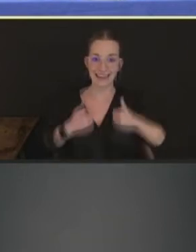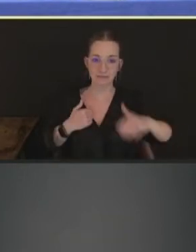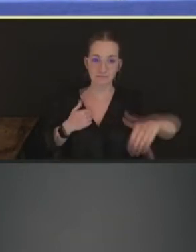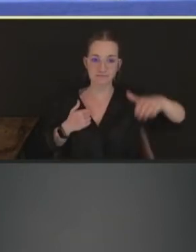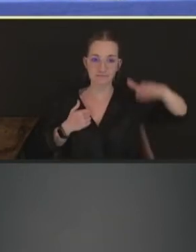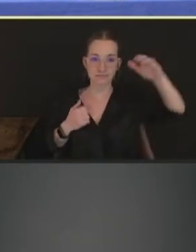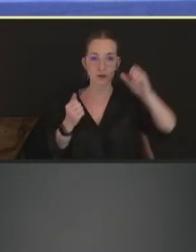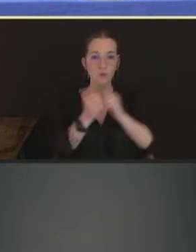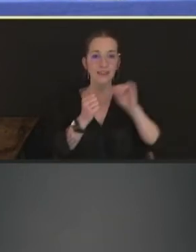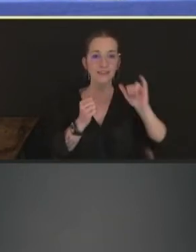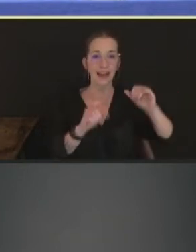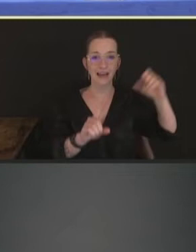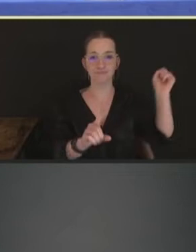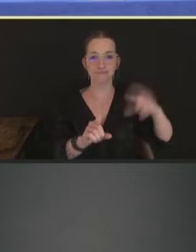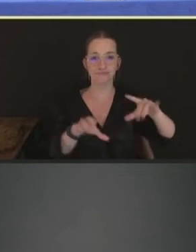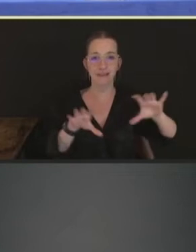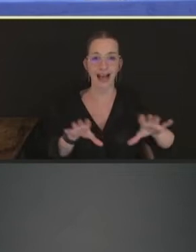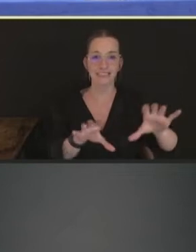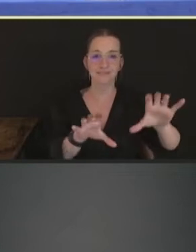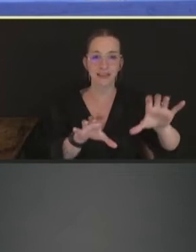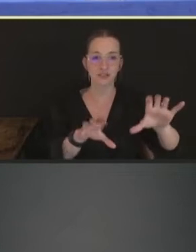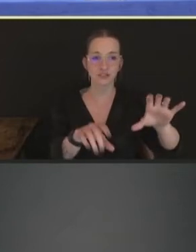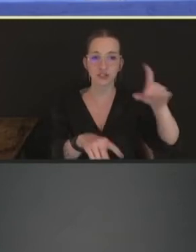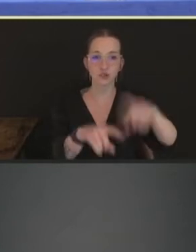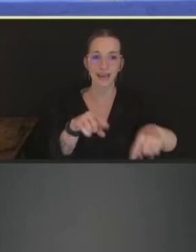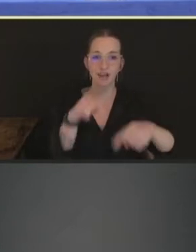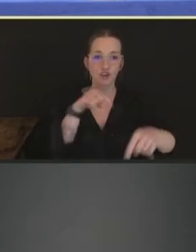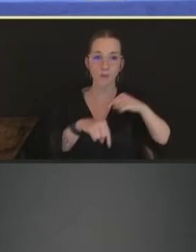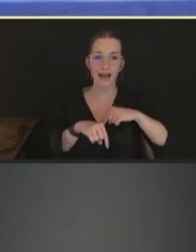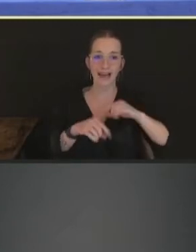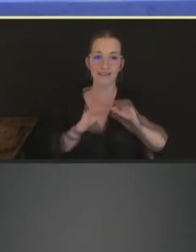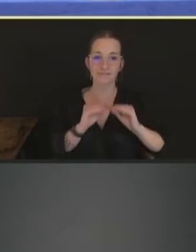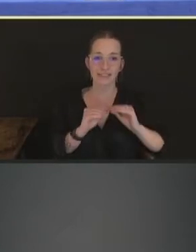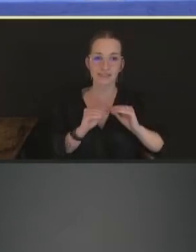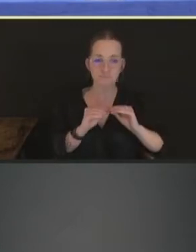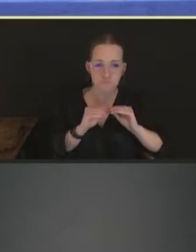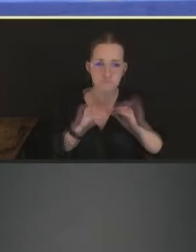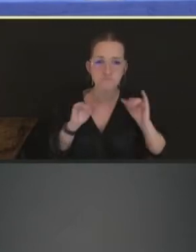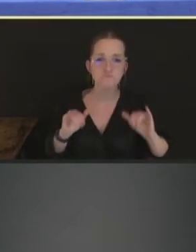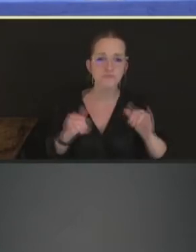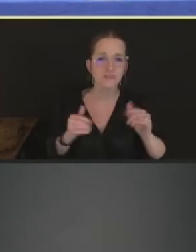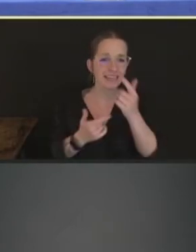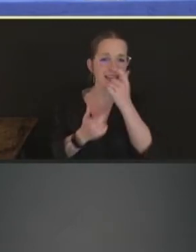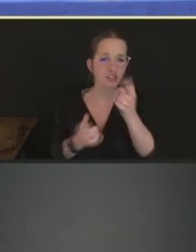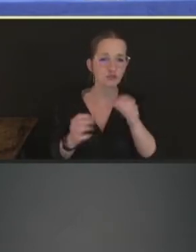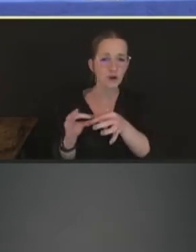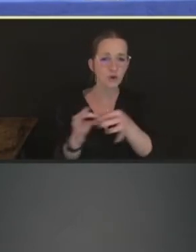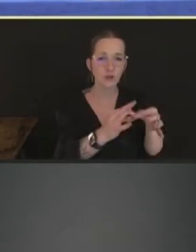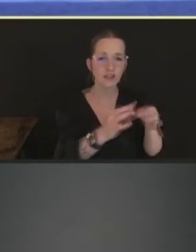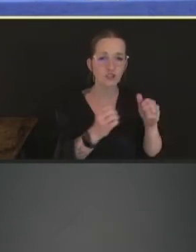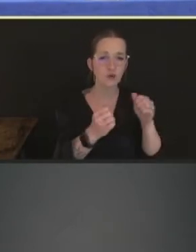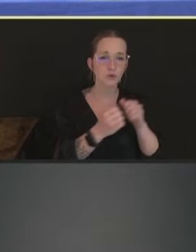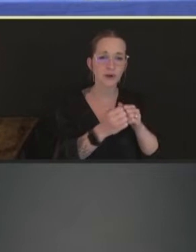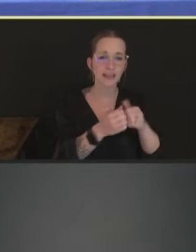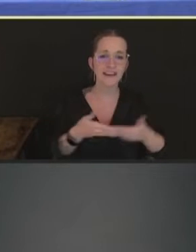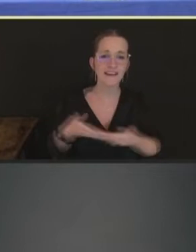It got some interesting correlations with fetal alcohol syndrome which we can talk about